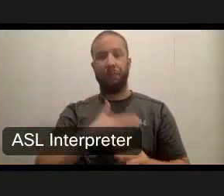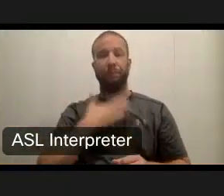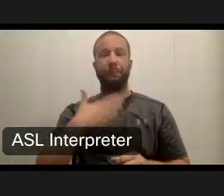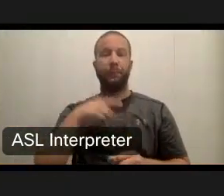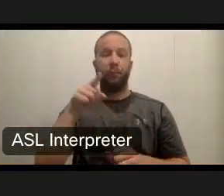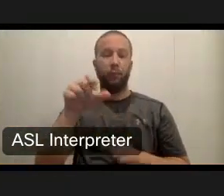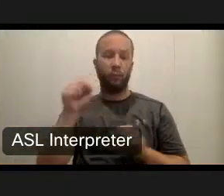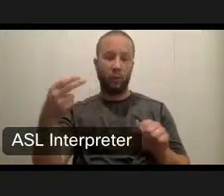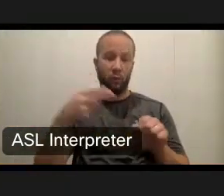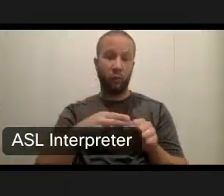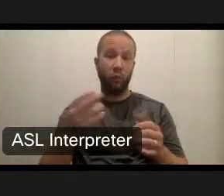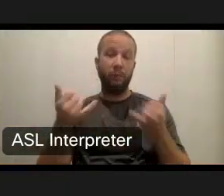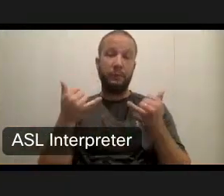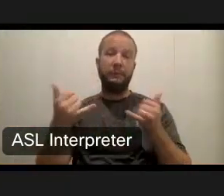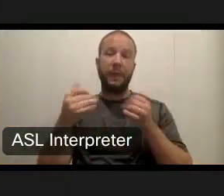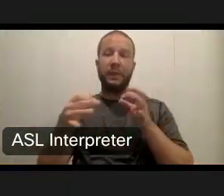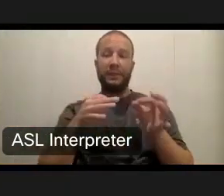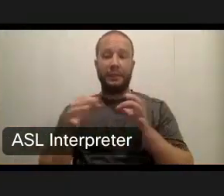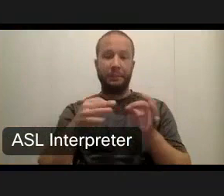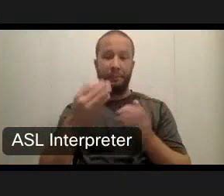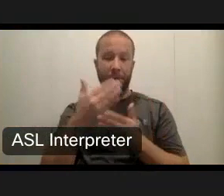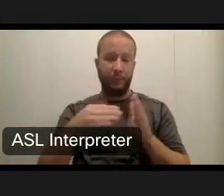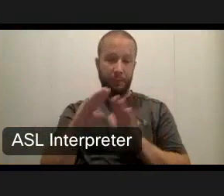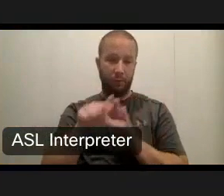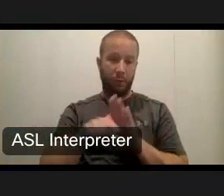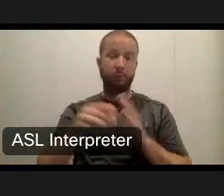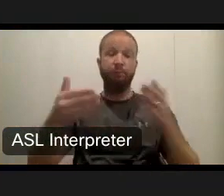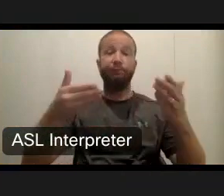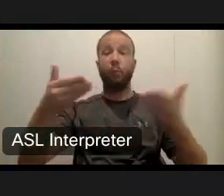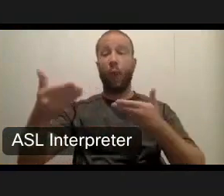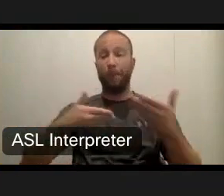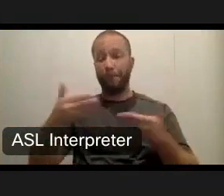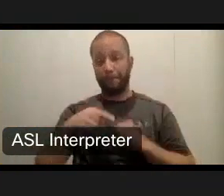um I will like to uh welcome you on behalf of the district department